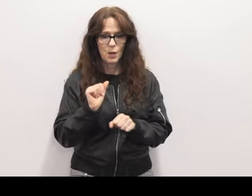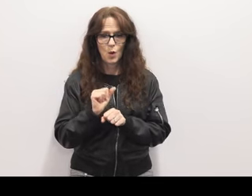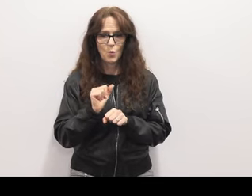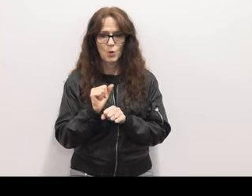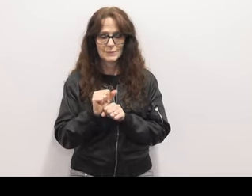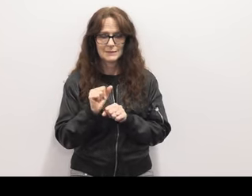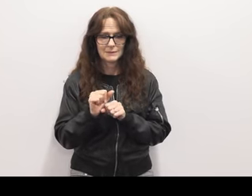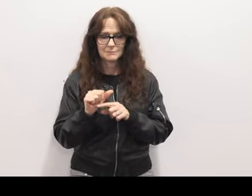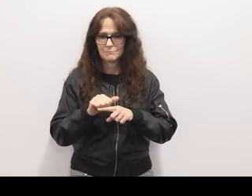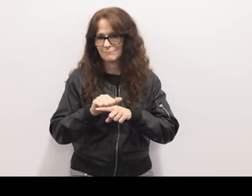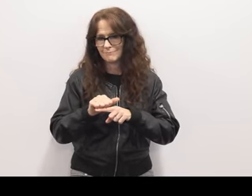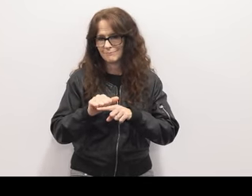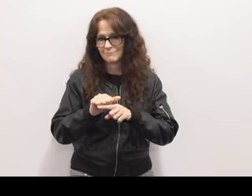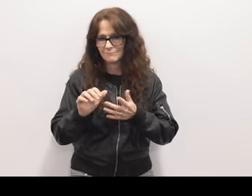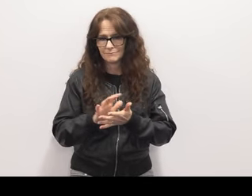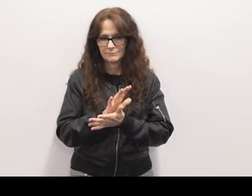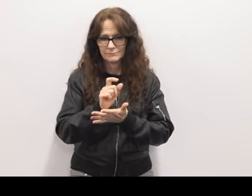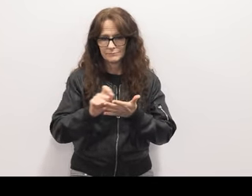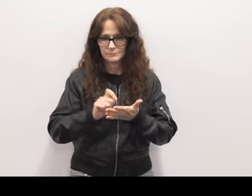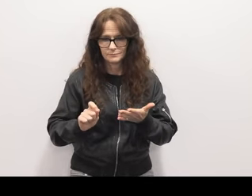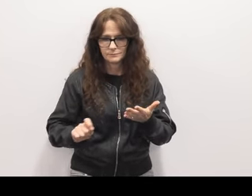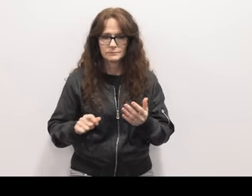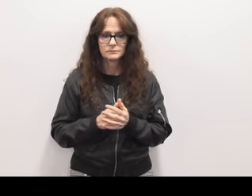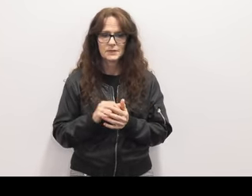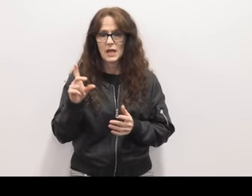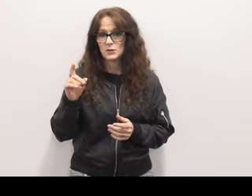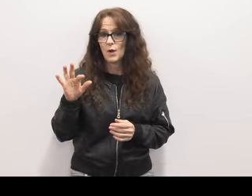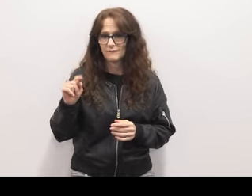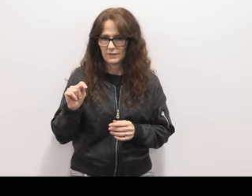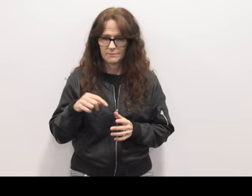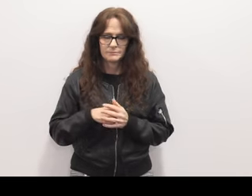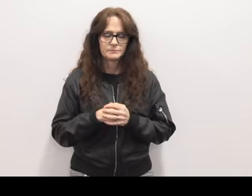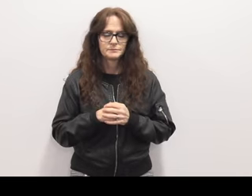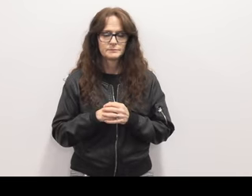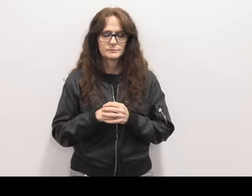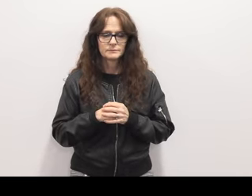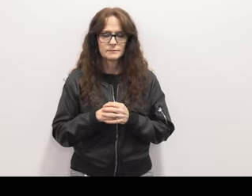And so for me it has to be one, three and five.